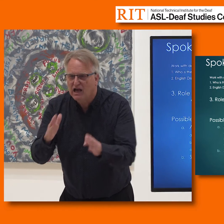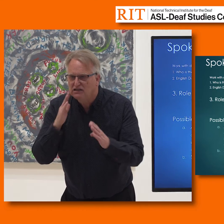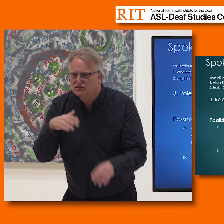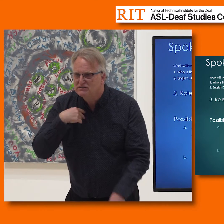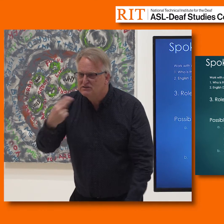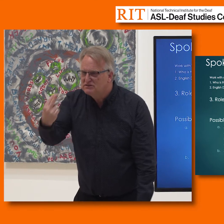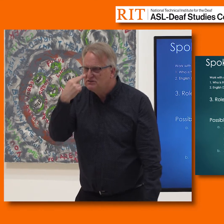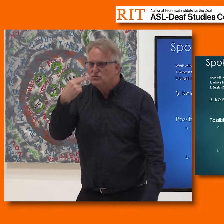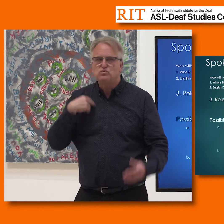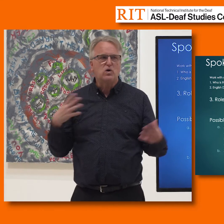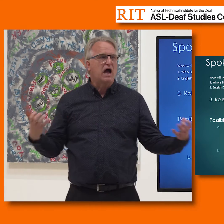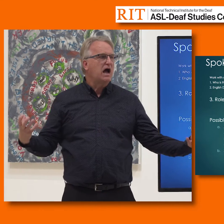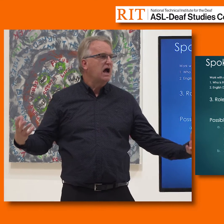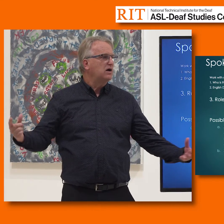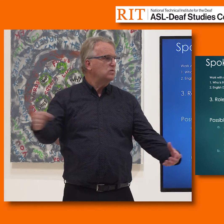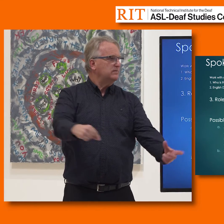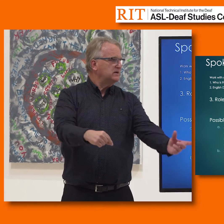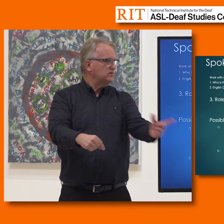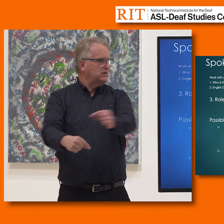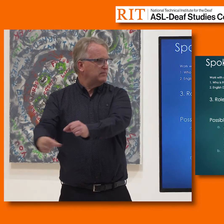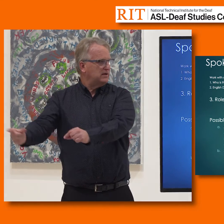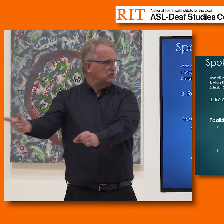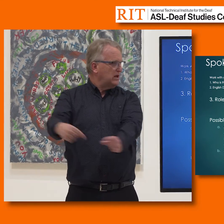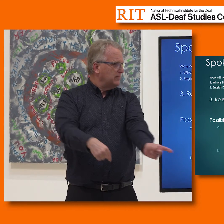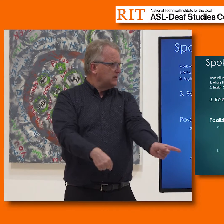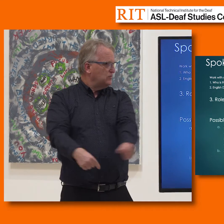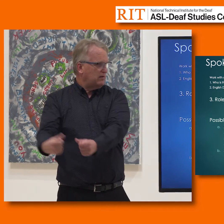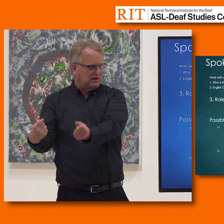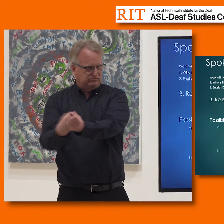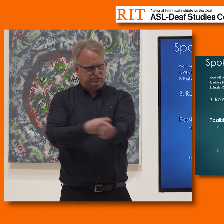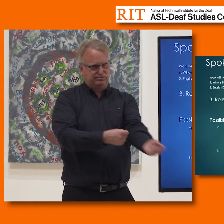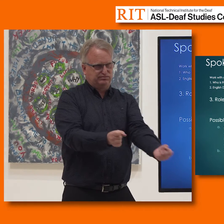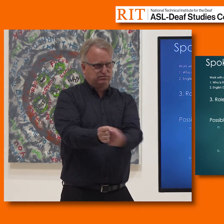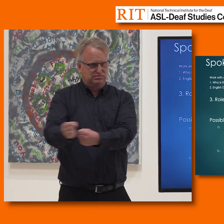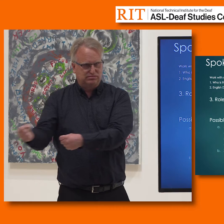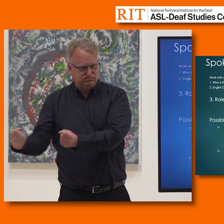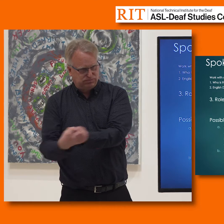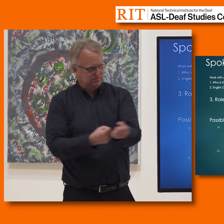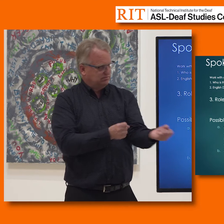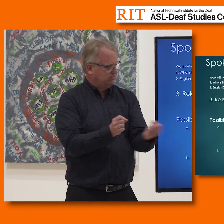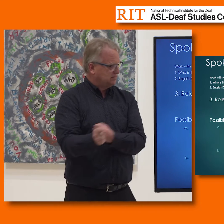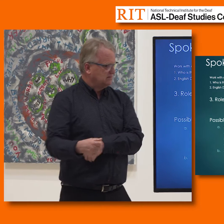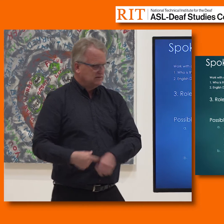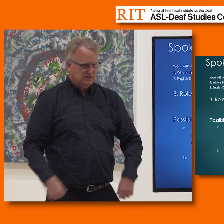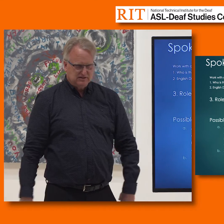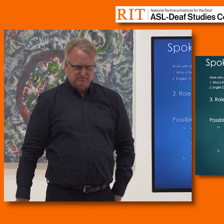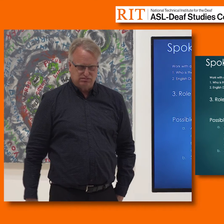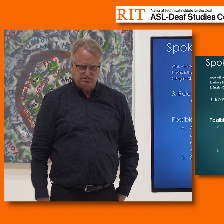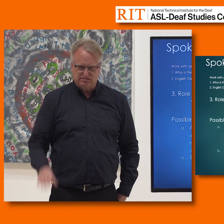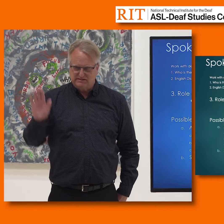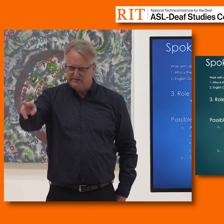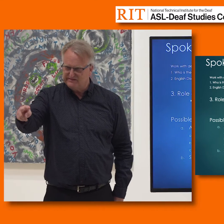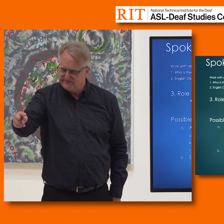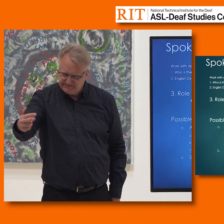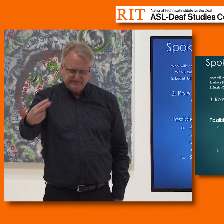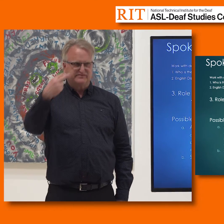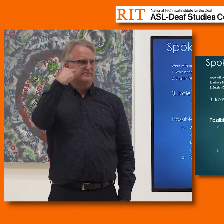I'd like that kind of attention. I like someone giving me their full attention for 20 minutes, as the team interpreters often do to one another.